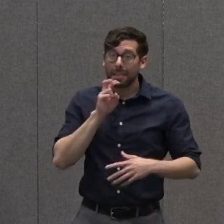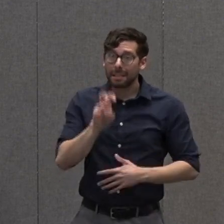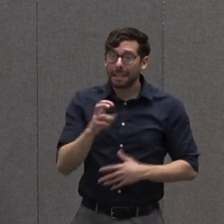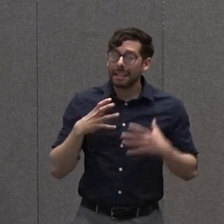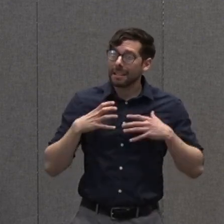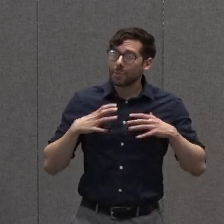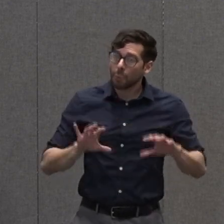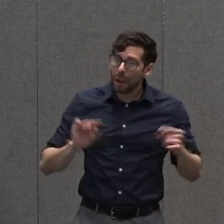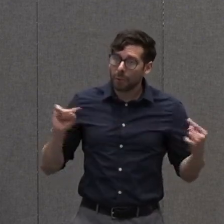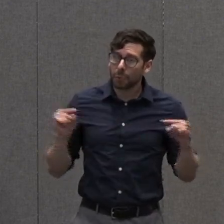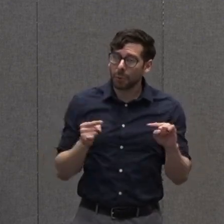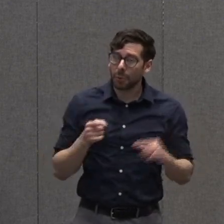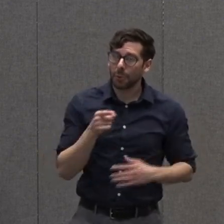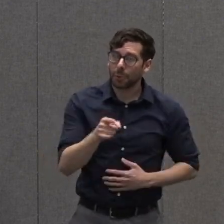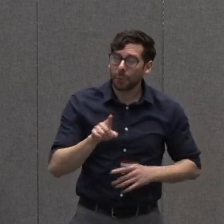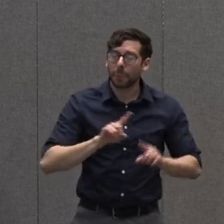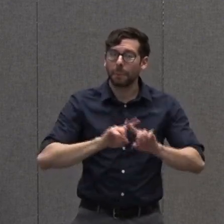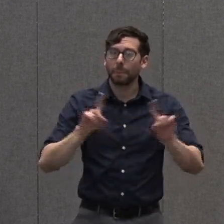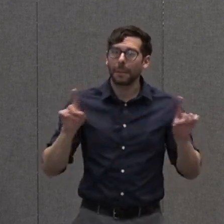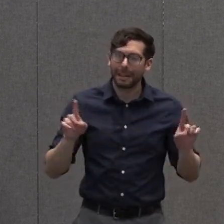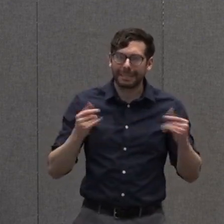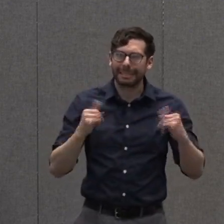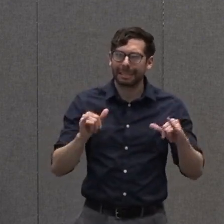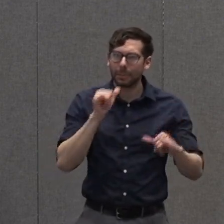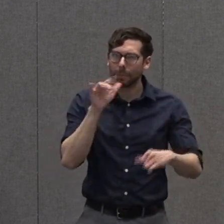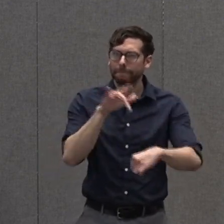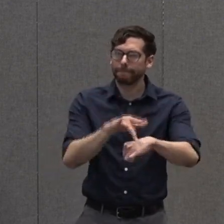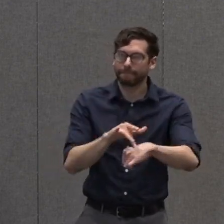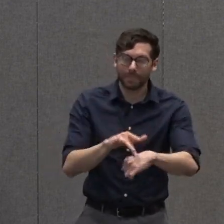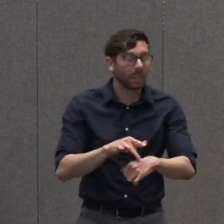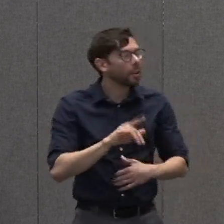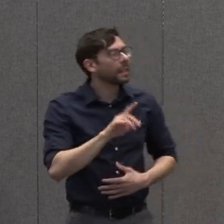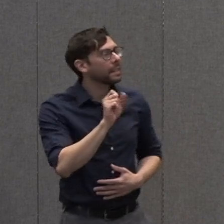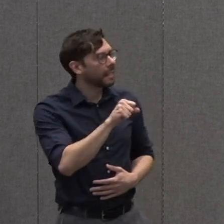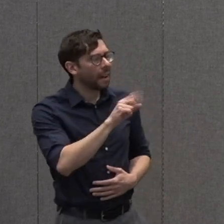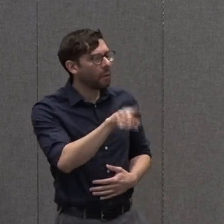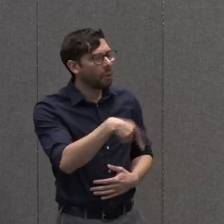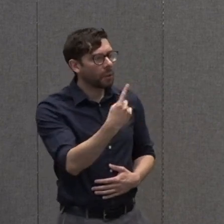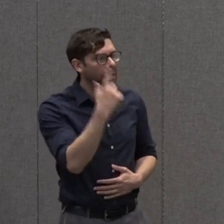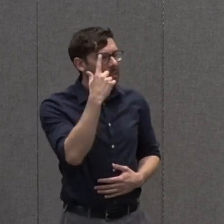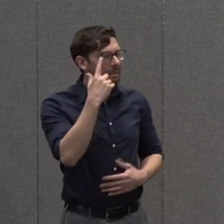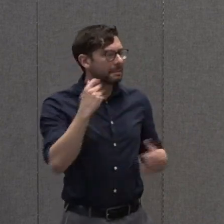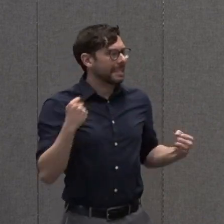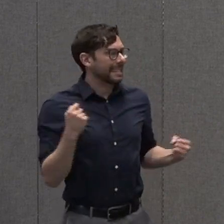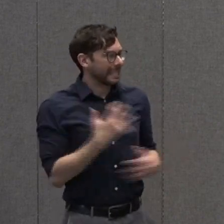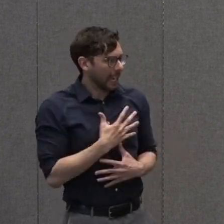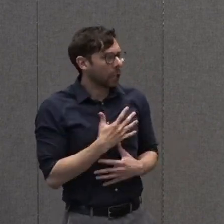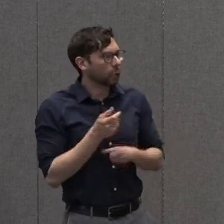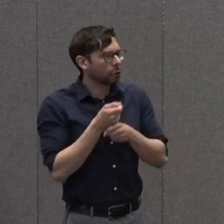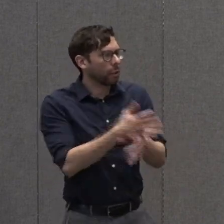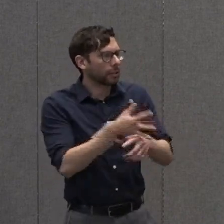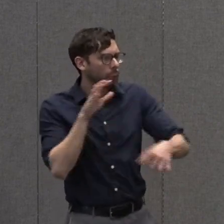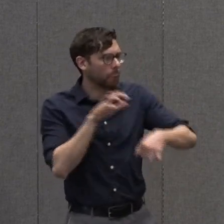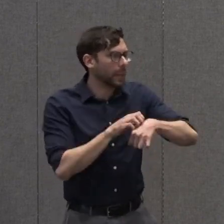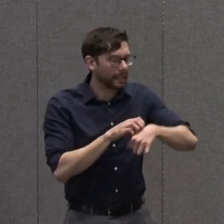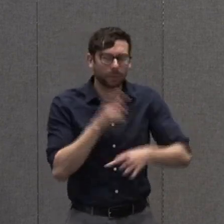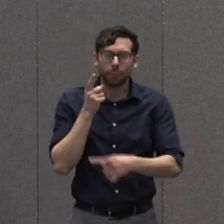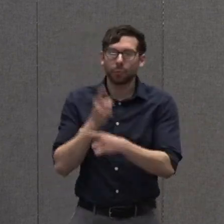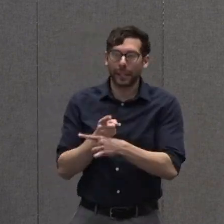Because he would be scared, and he would only do that because he was frightened. Sure. - Yeah. But this snake is called a bull snake,